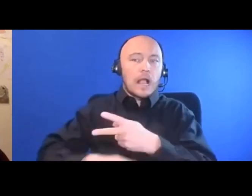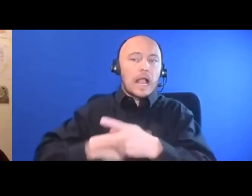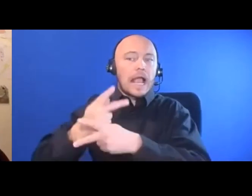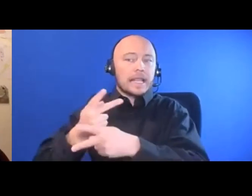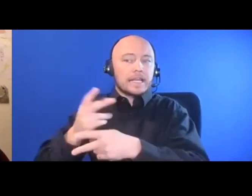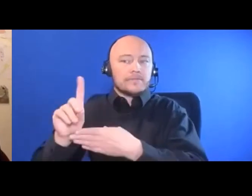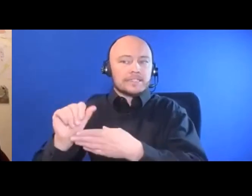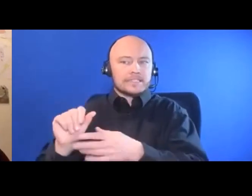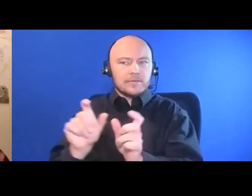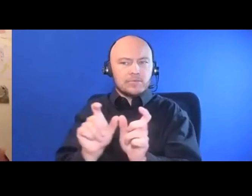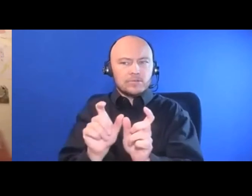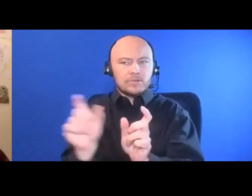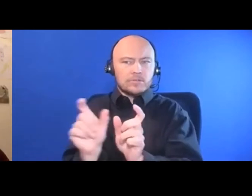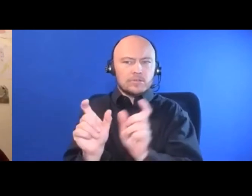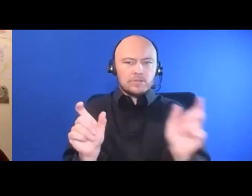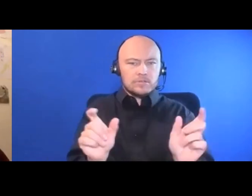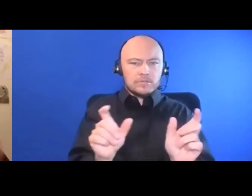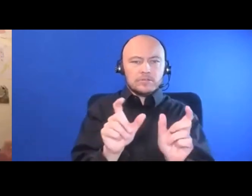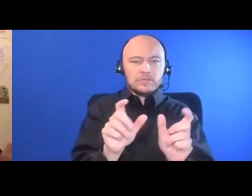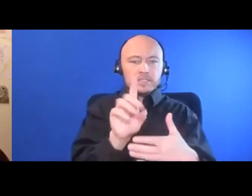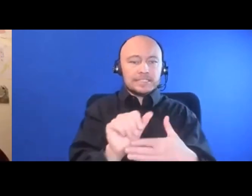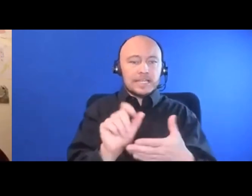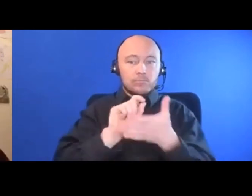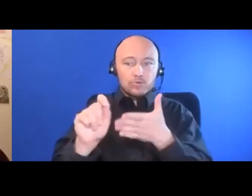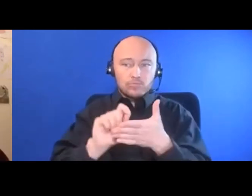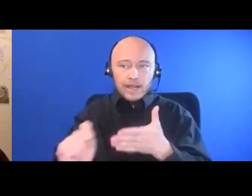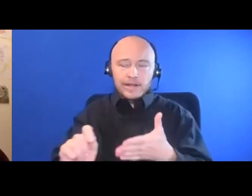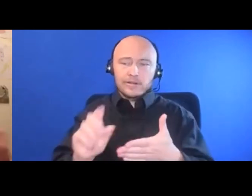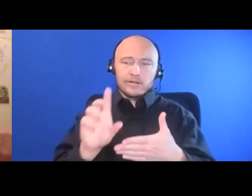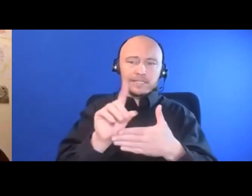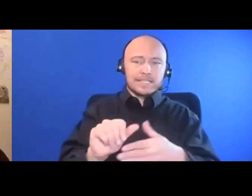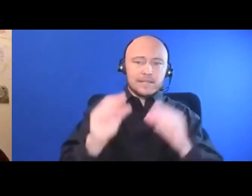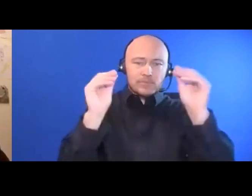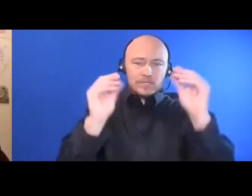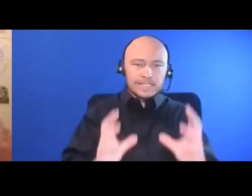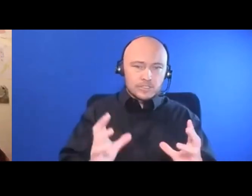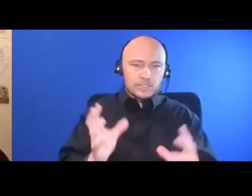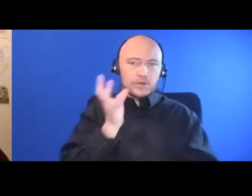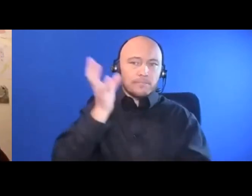And as a disabled writer, a disabled instructor, a disabled parent and disabled New Yorker,